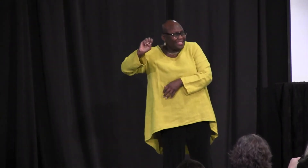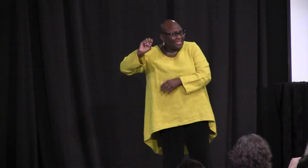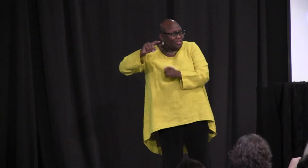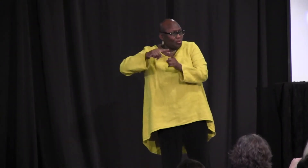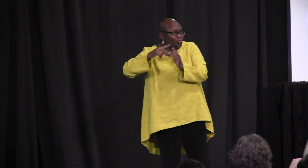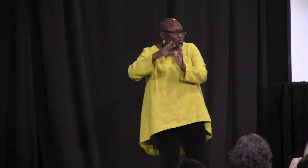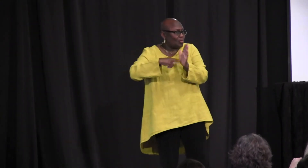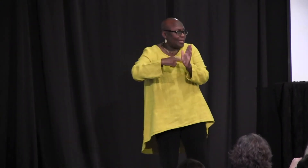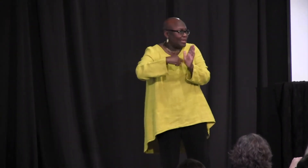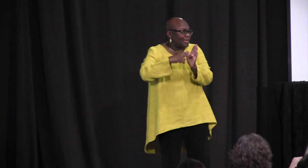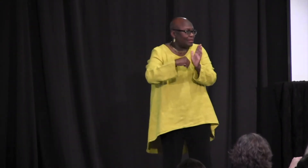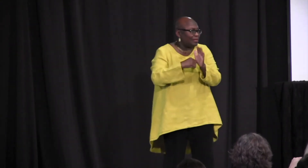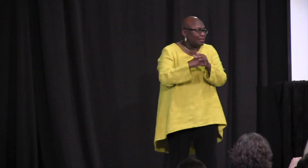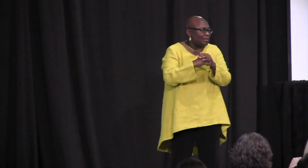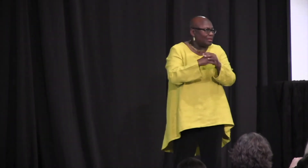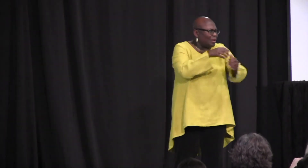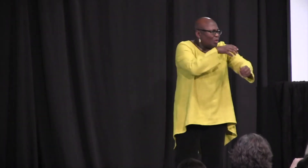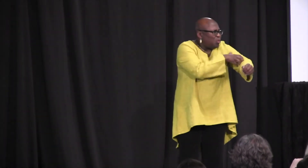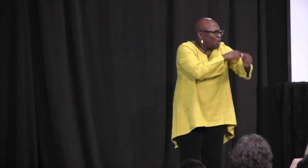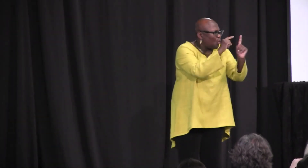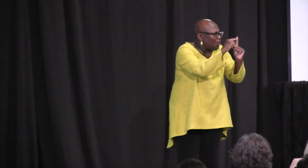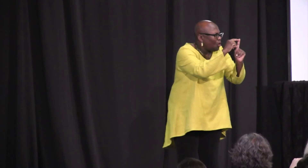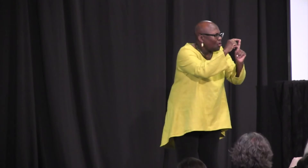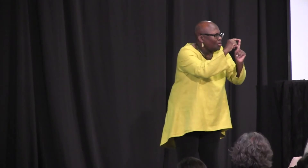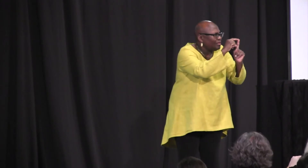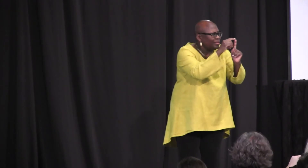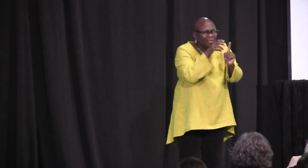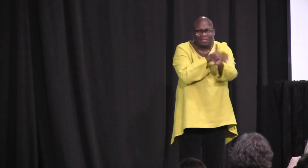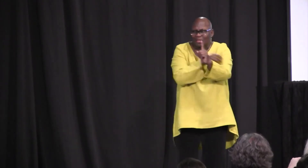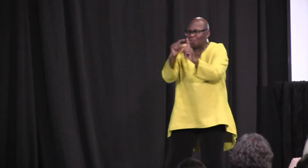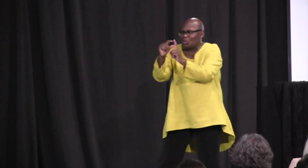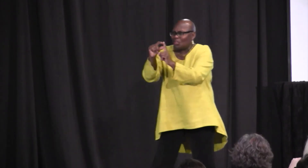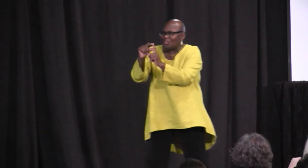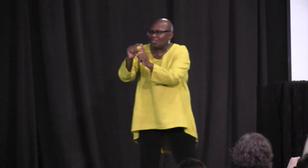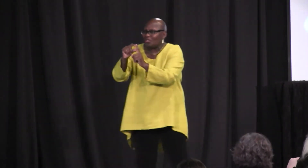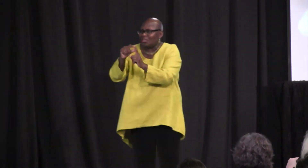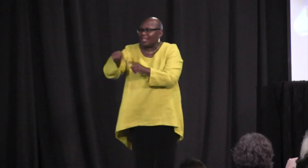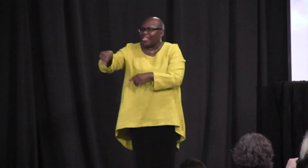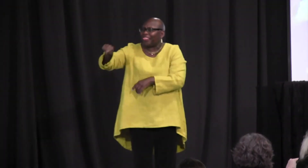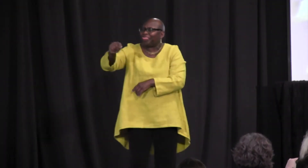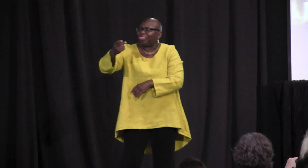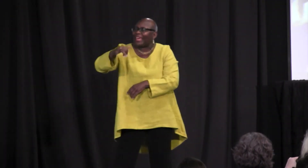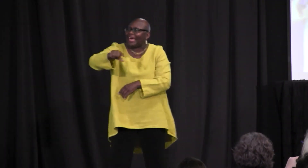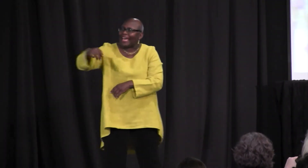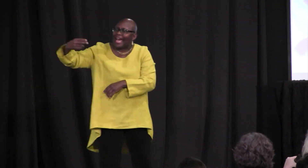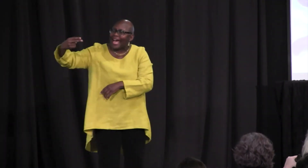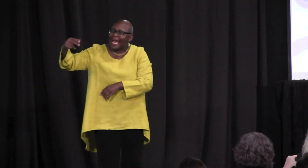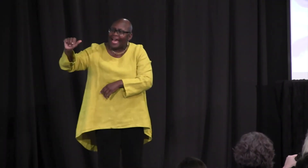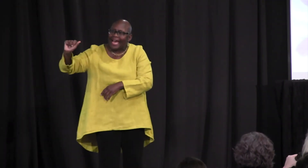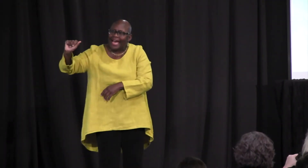This is my son so I have to do a little bragging but he really is wonderful.